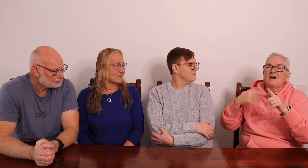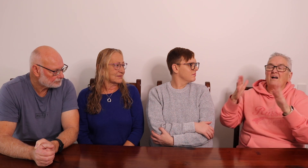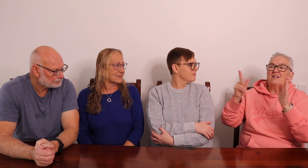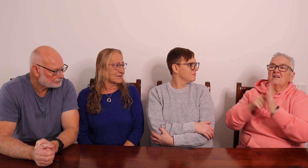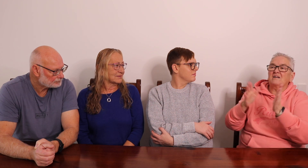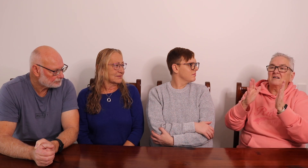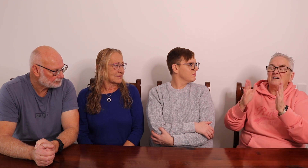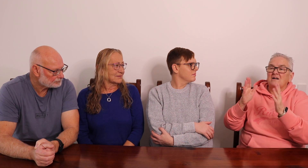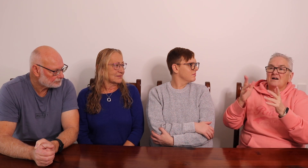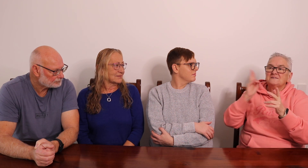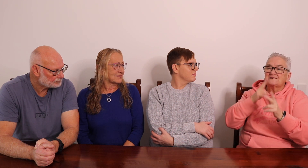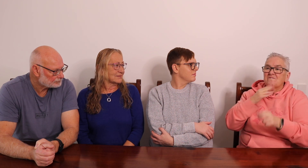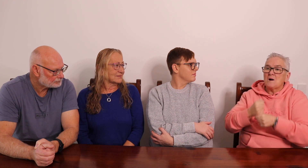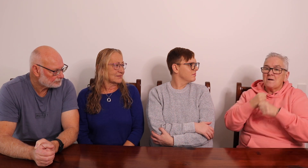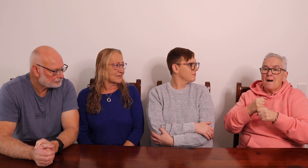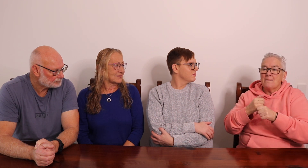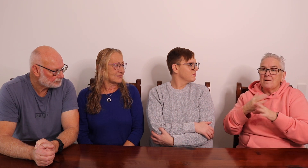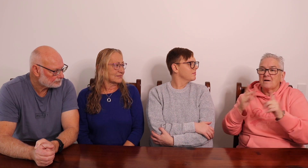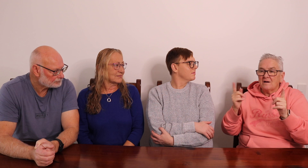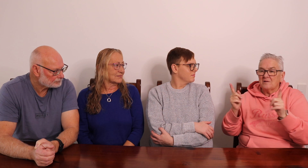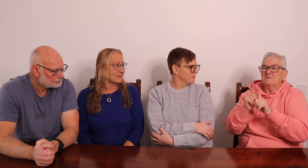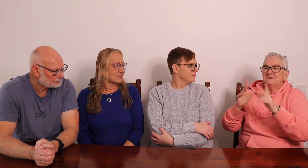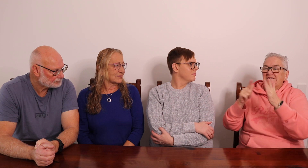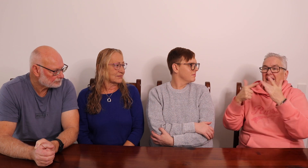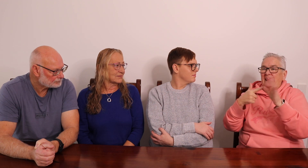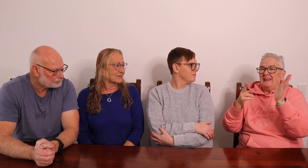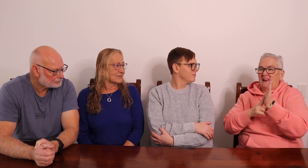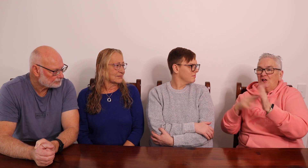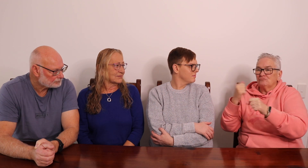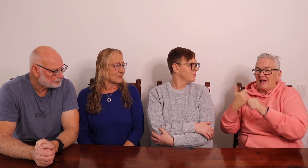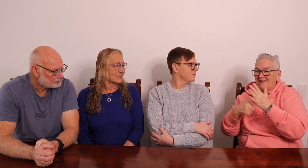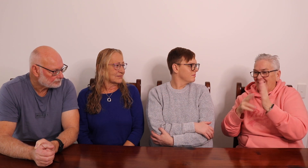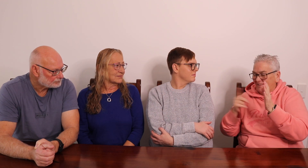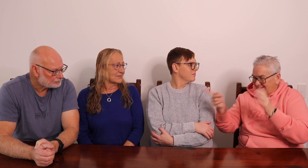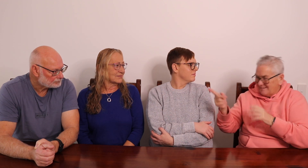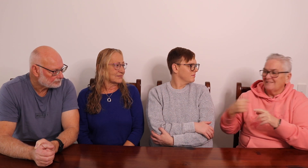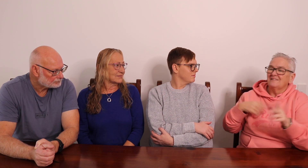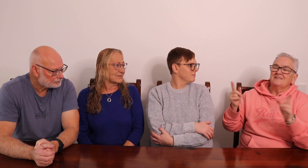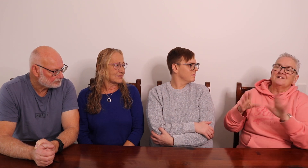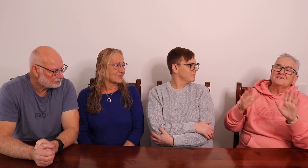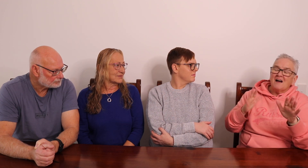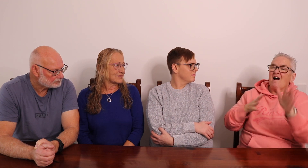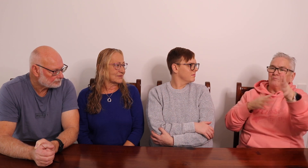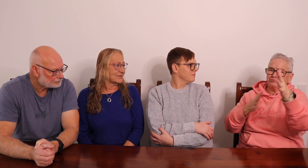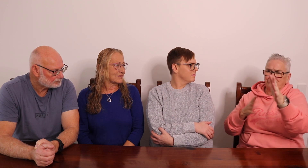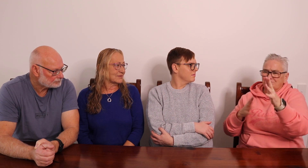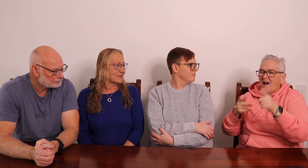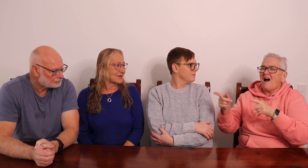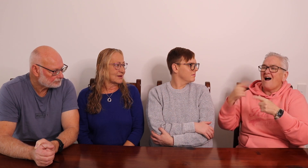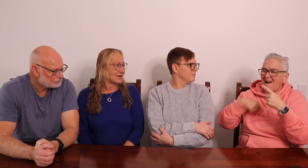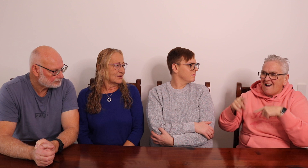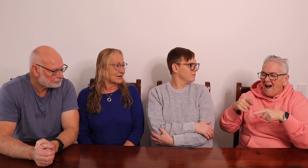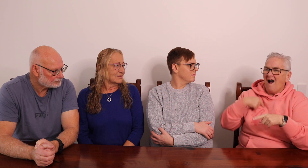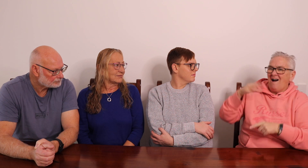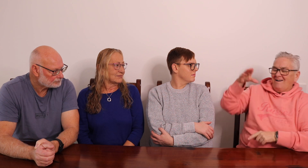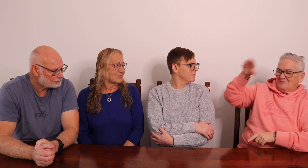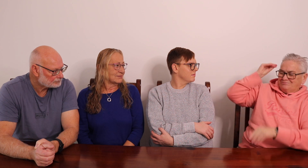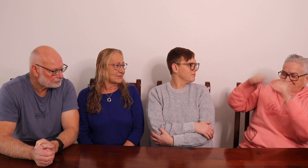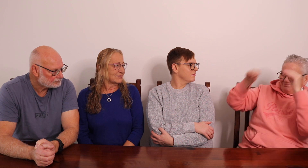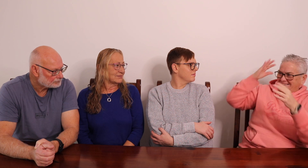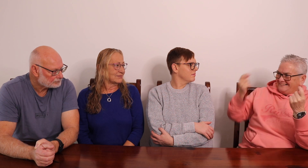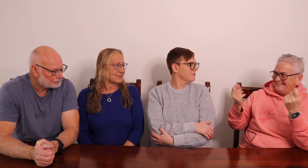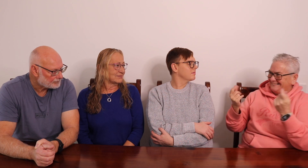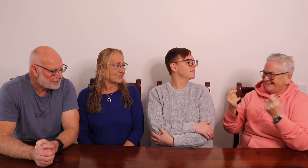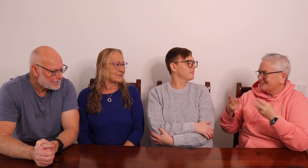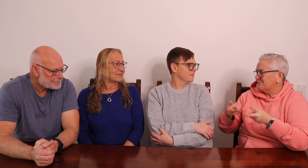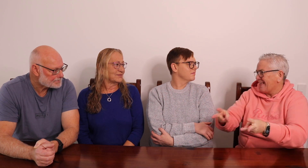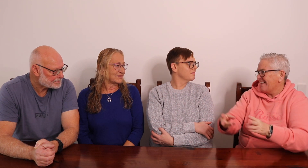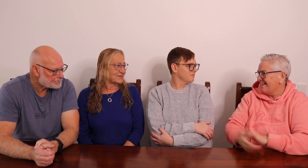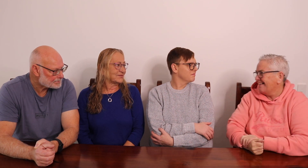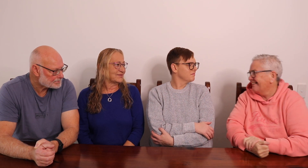I went to deaf clubs and I met Ian, I learned more from it. It was an easy way to learn.